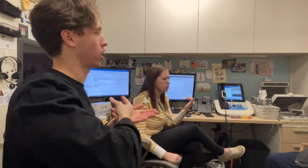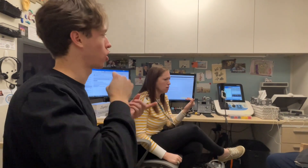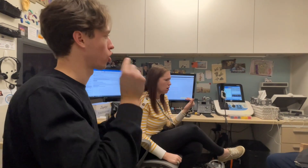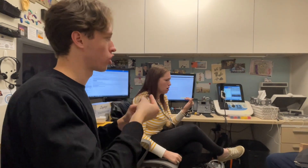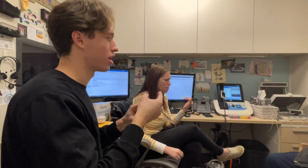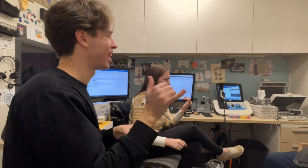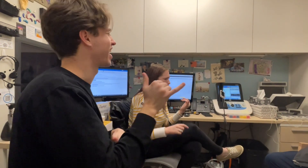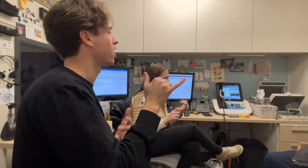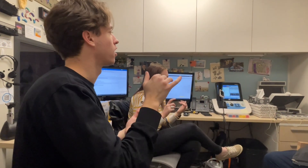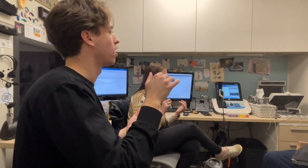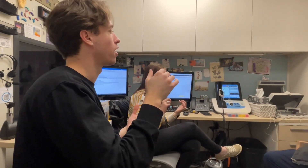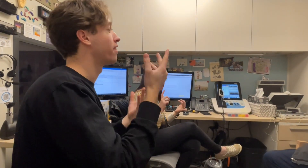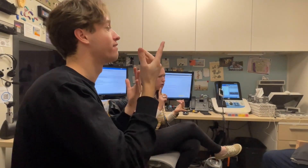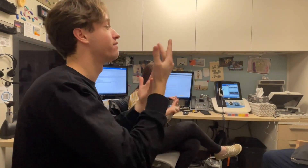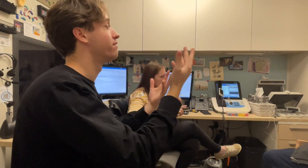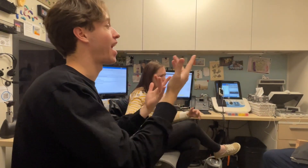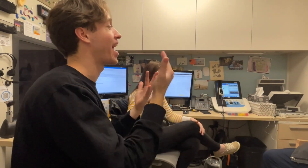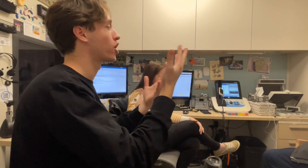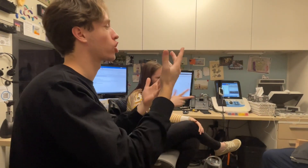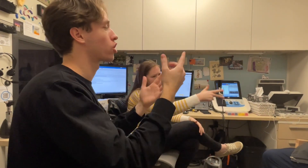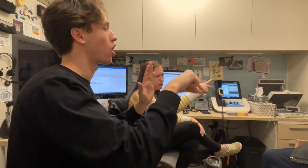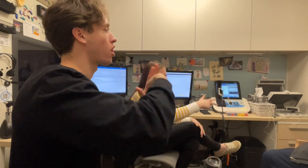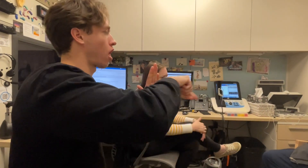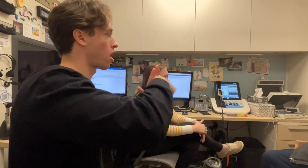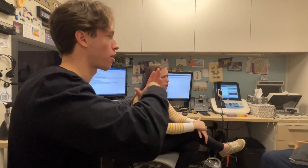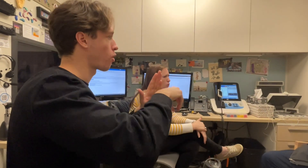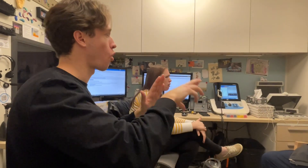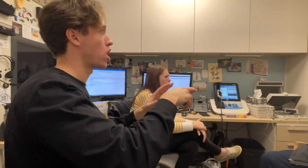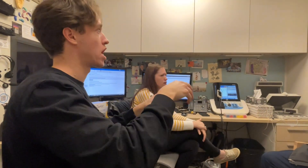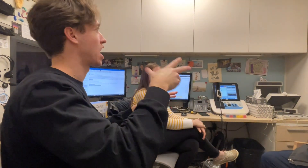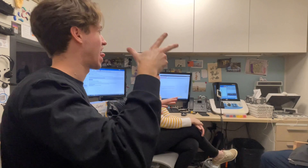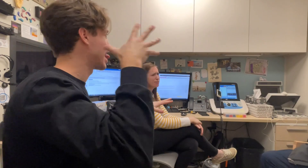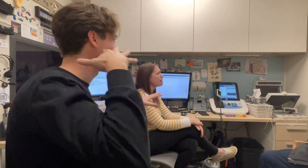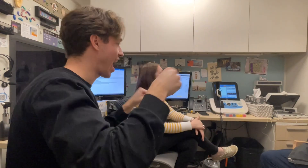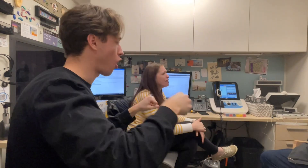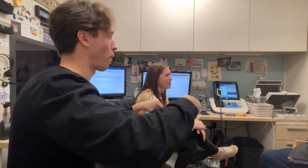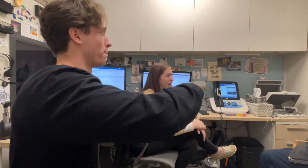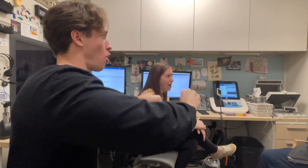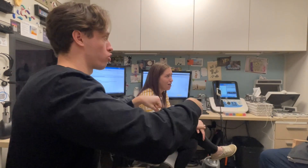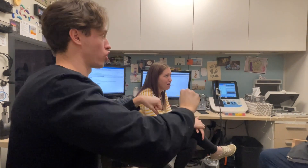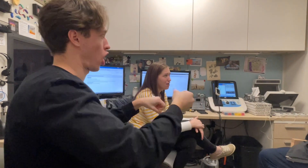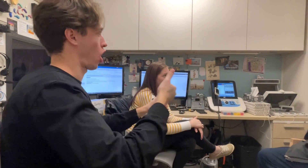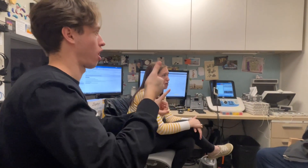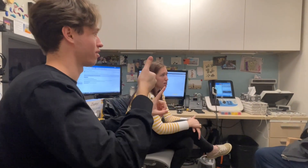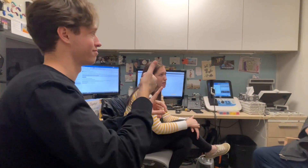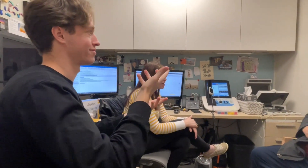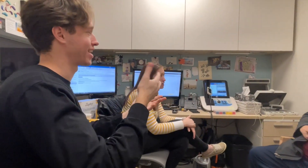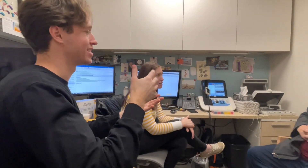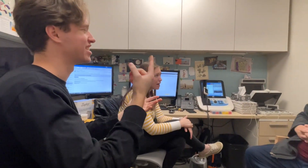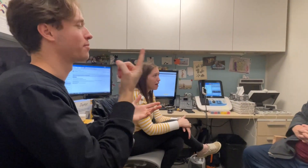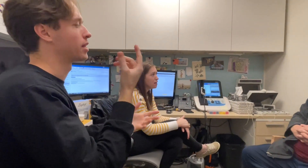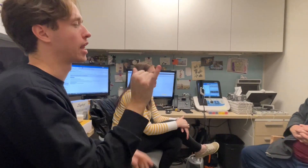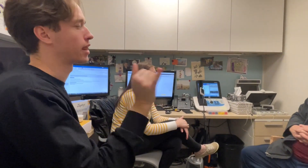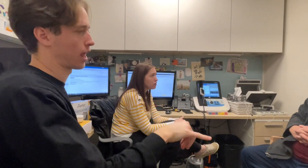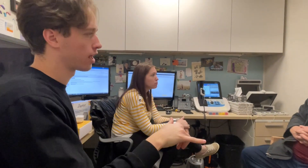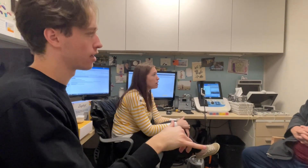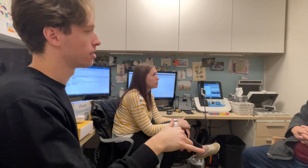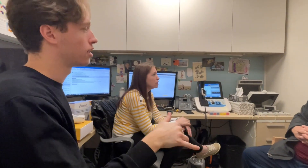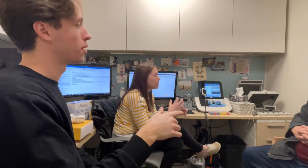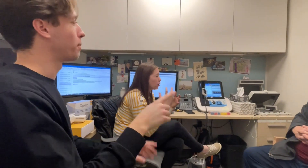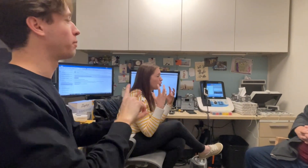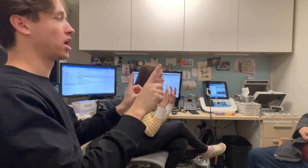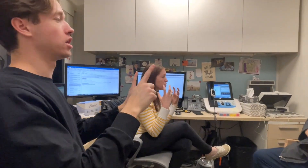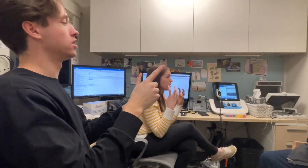alarm or really loud motorcycle or something like that second to that it very rarely like hurts and